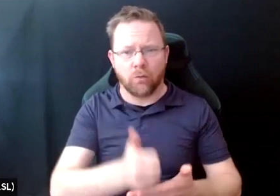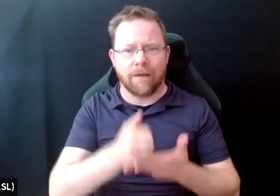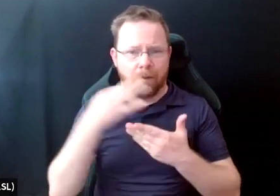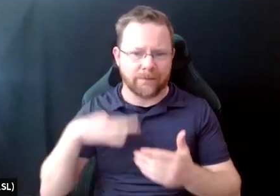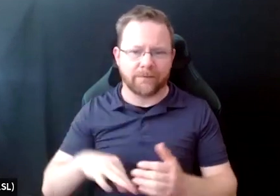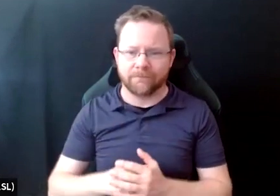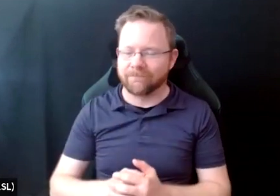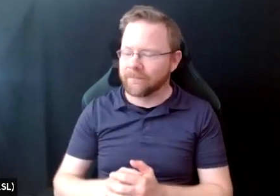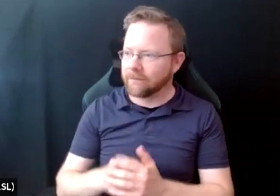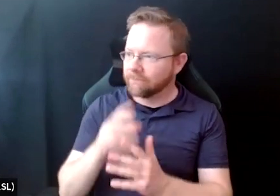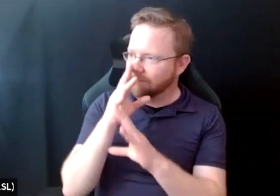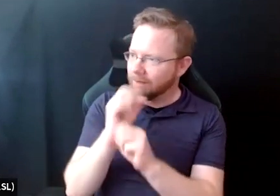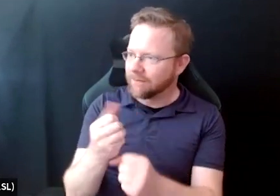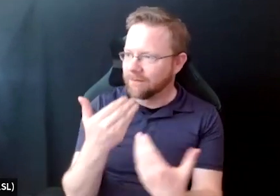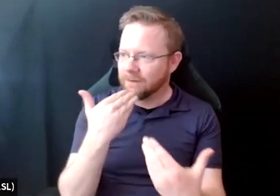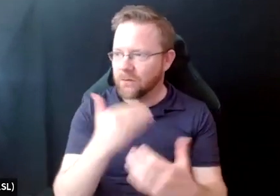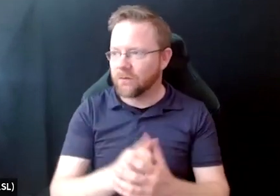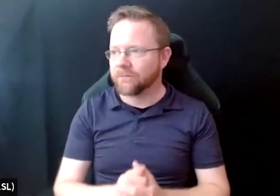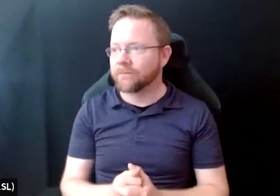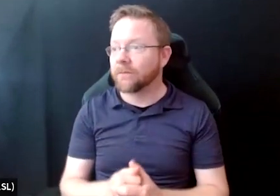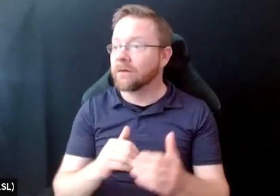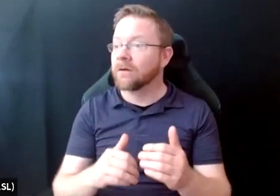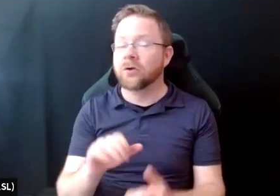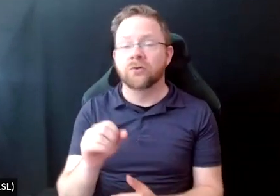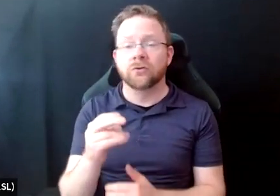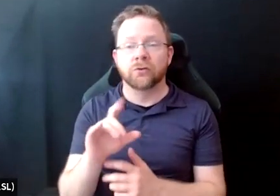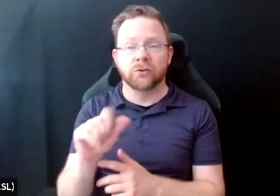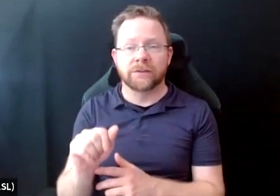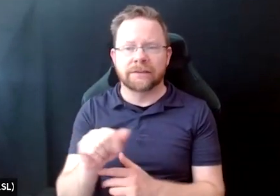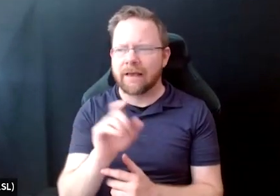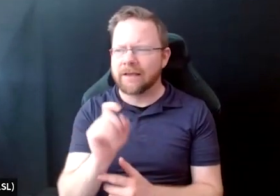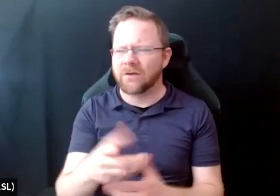That's fascinating. Thank you. We have another question from Sheila, asking, "What's next for you?